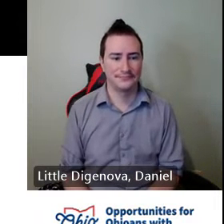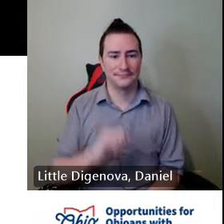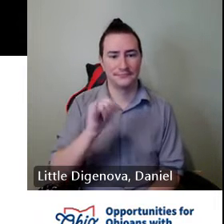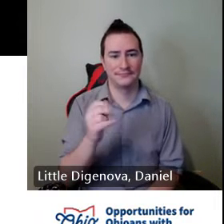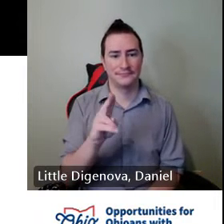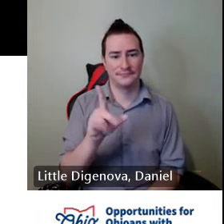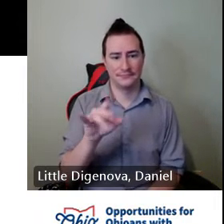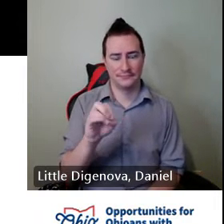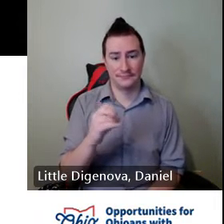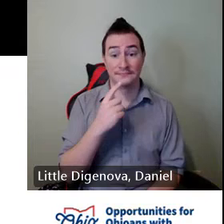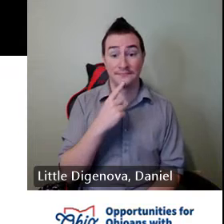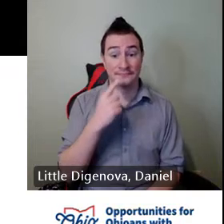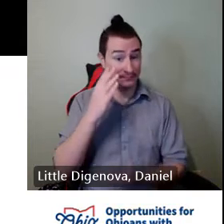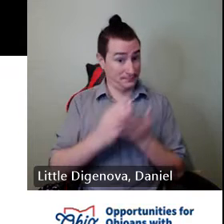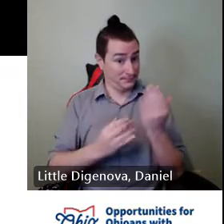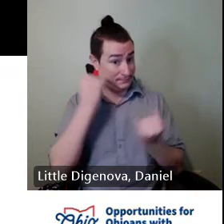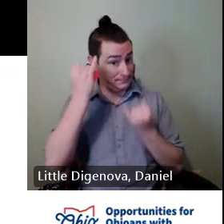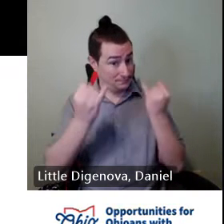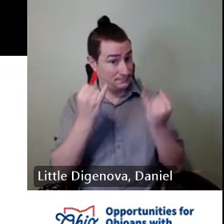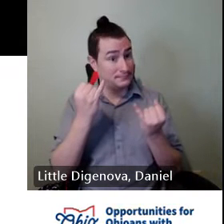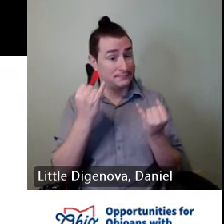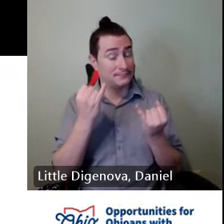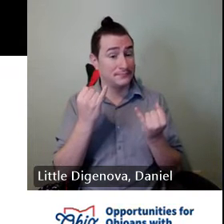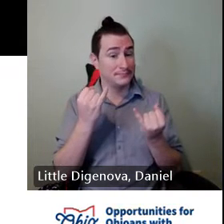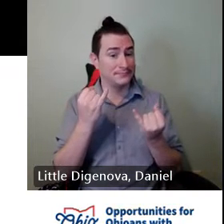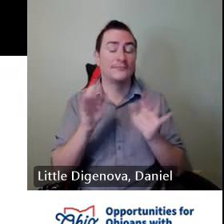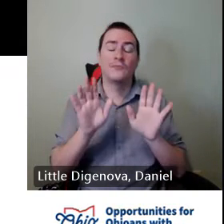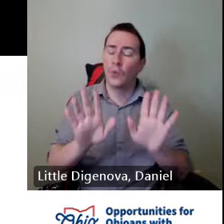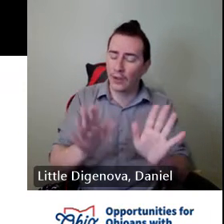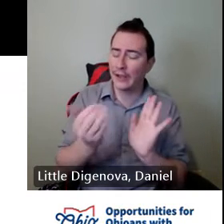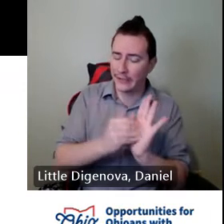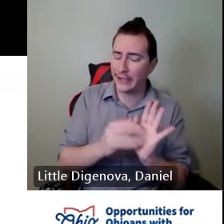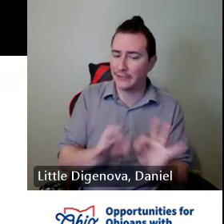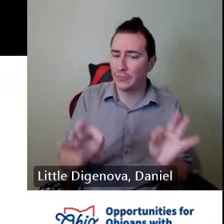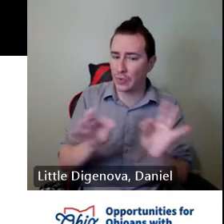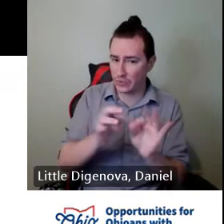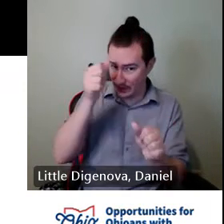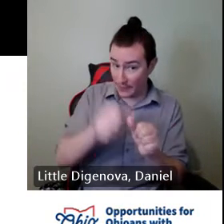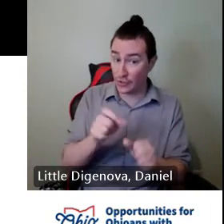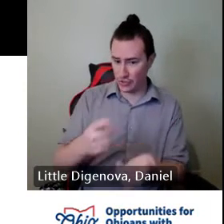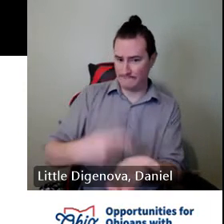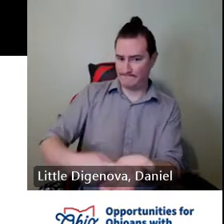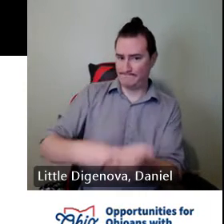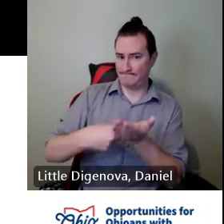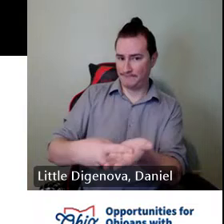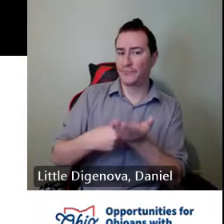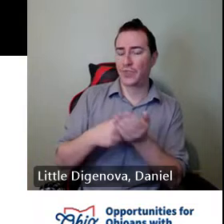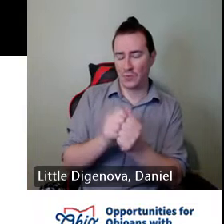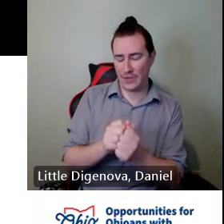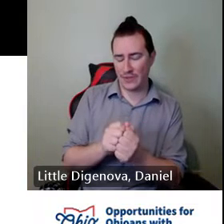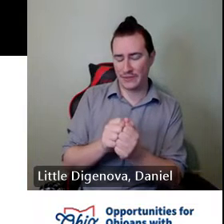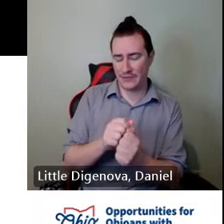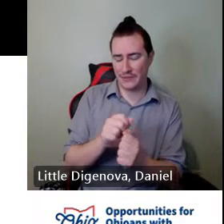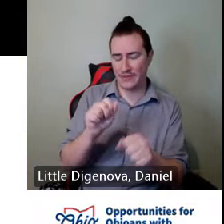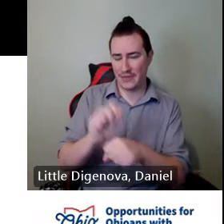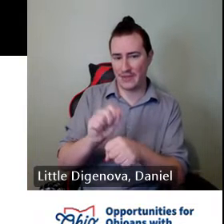Again, you would have dialogue with the individual making the request for the accommodation to see what specifically would help